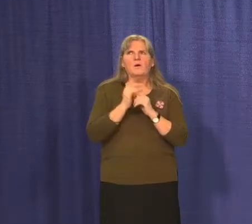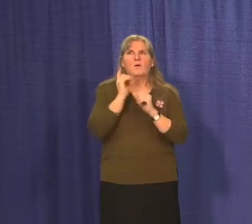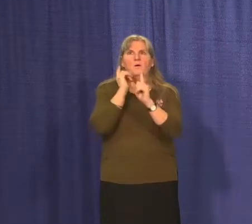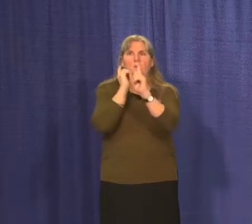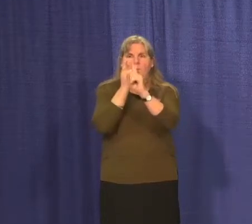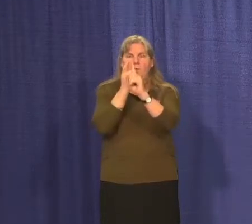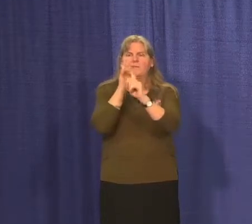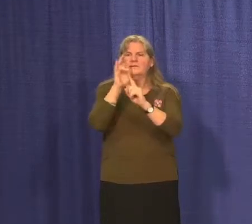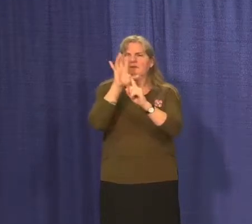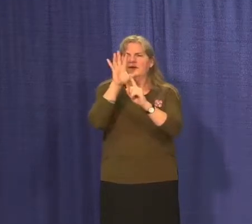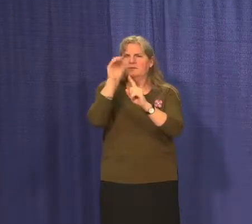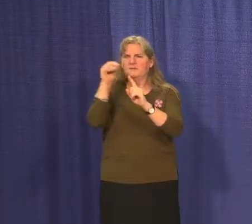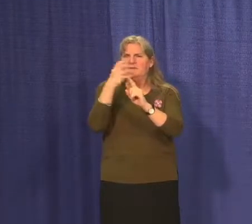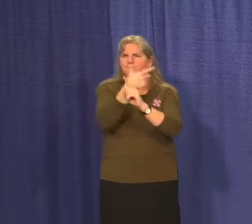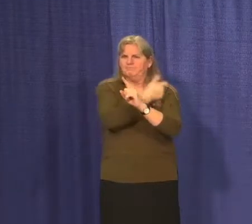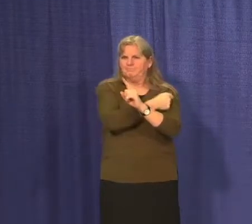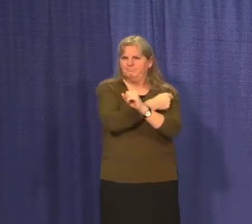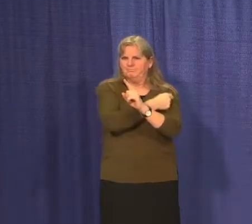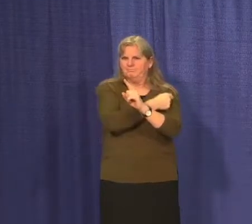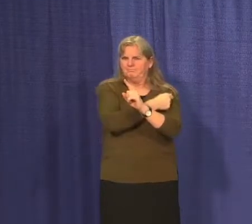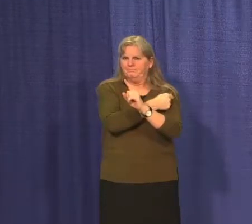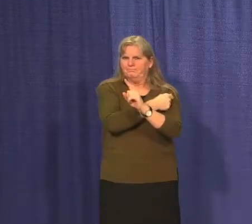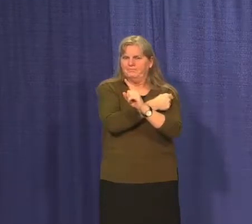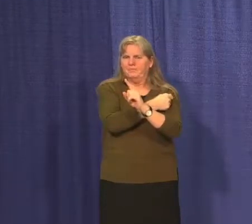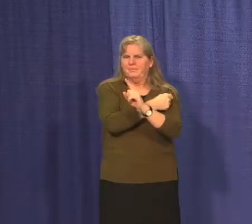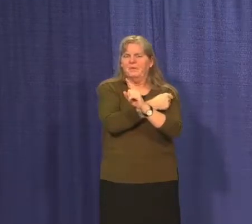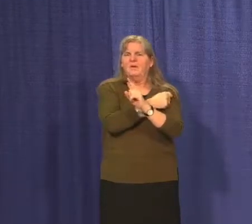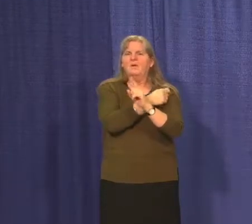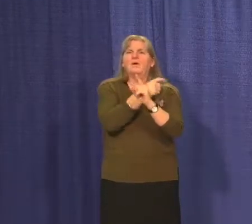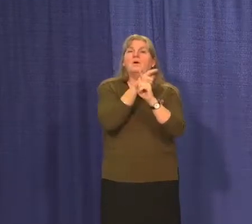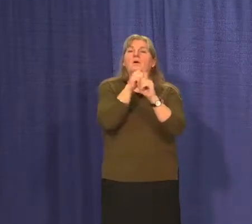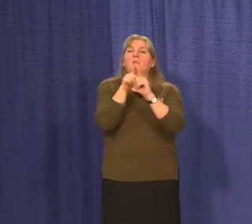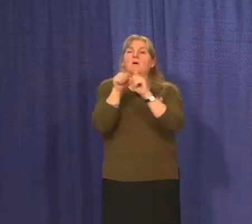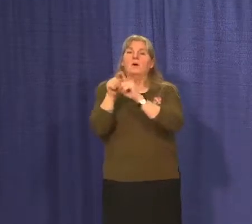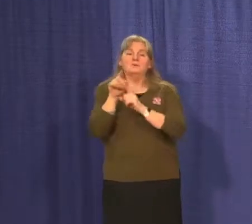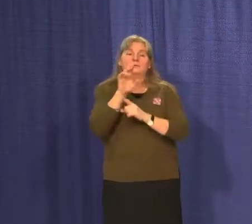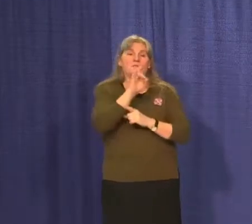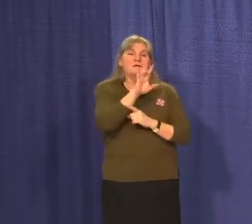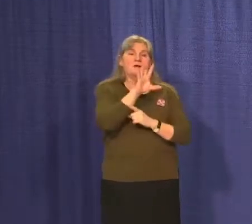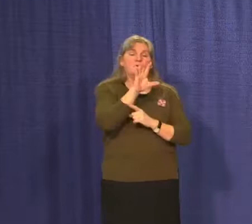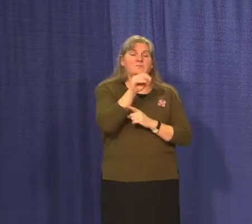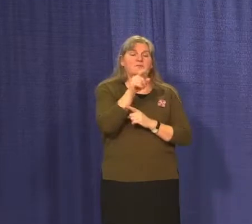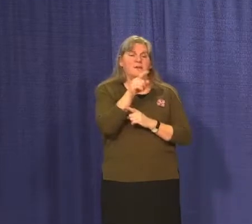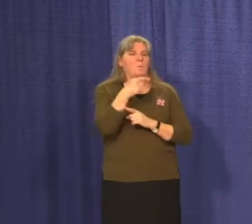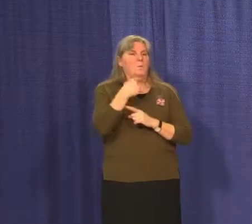75 percent uptake of vaccines. But that roughly also corresponds with what we think